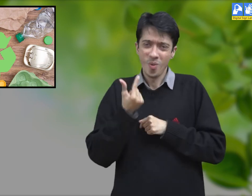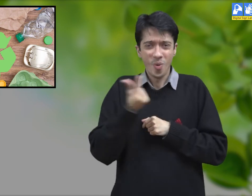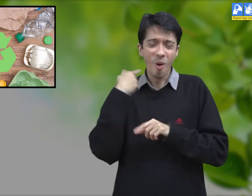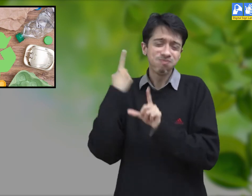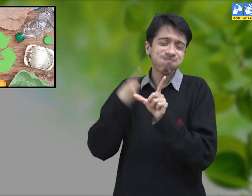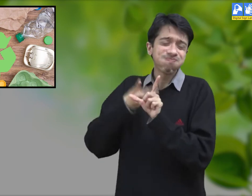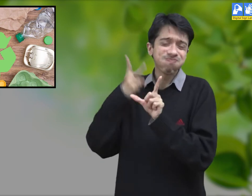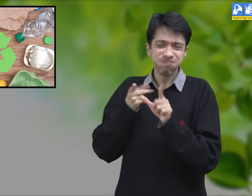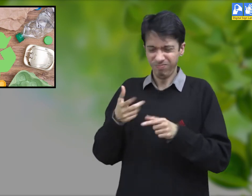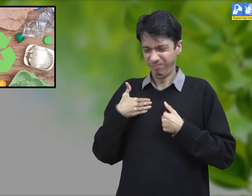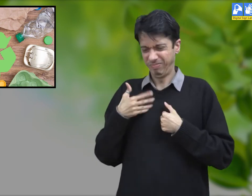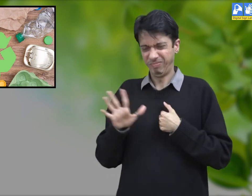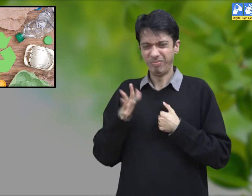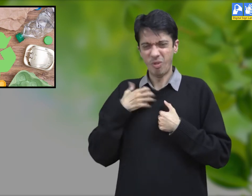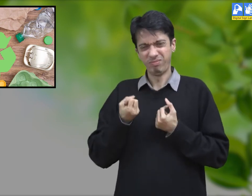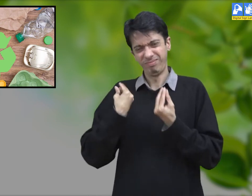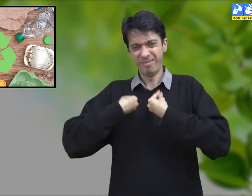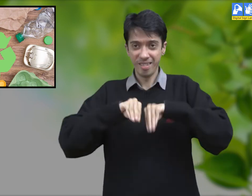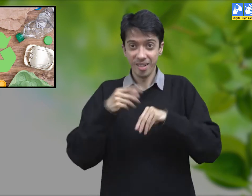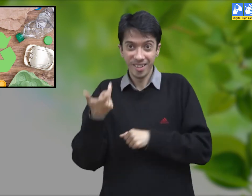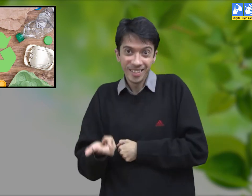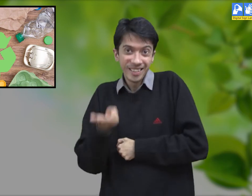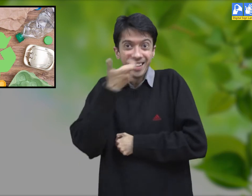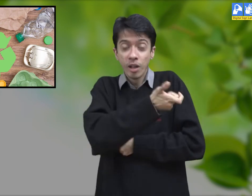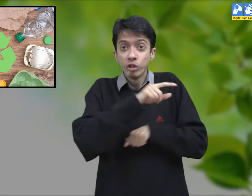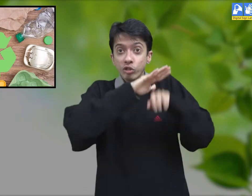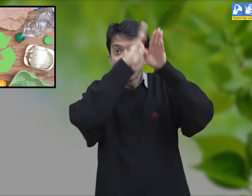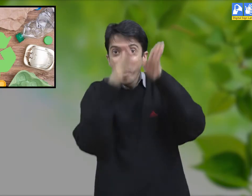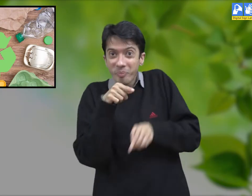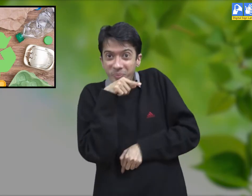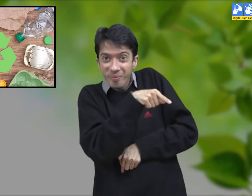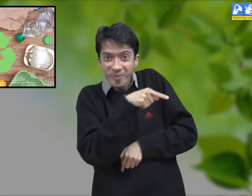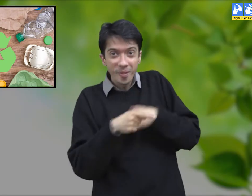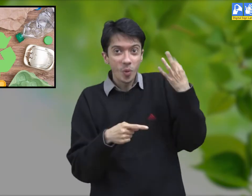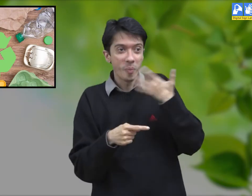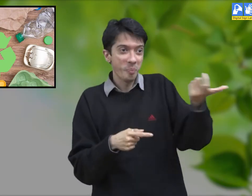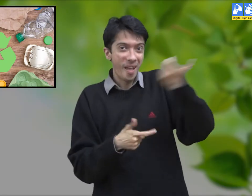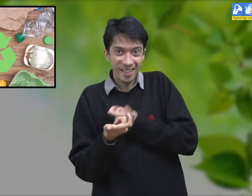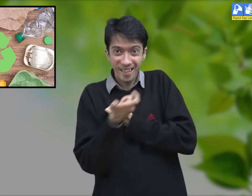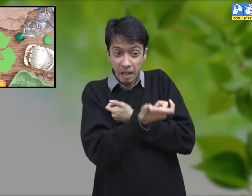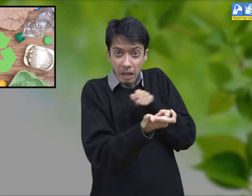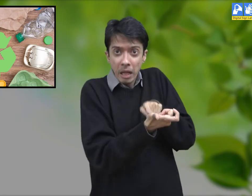We sell our mobile phones after using it for many years. And in exchange of that we buy a new phone.